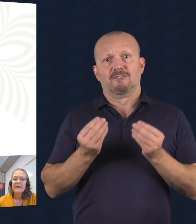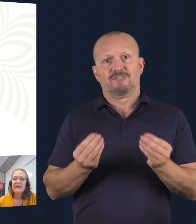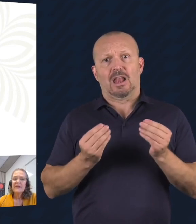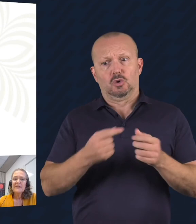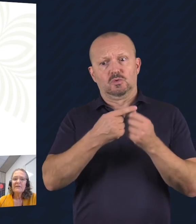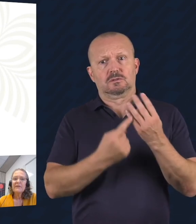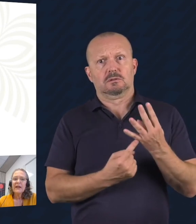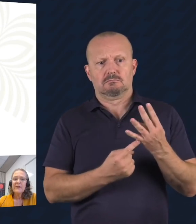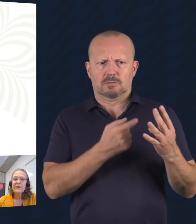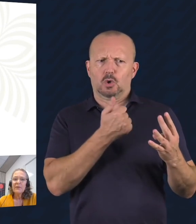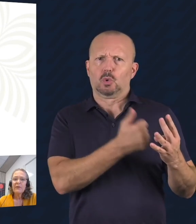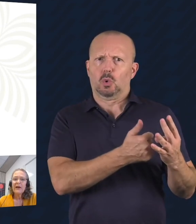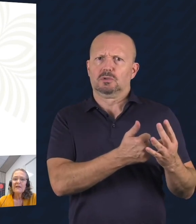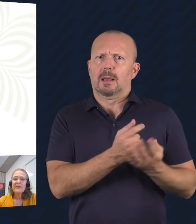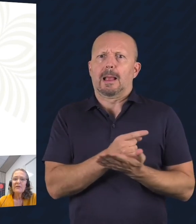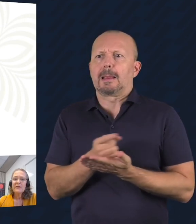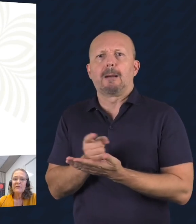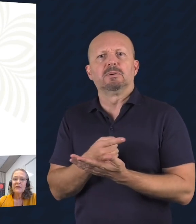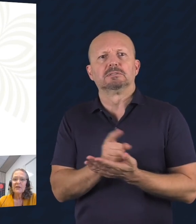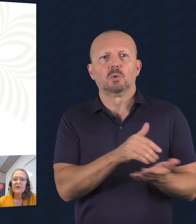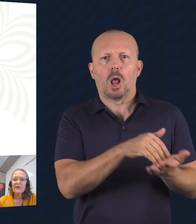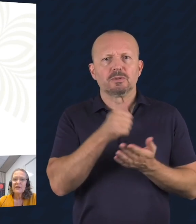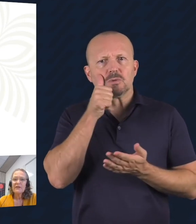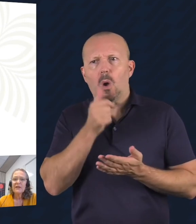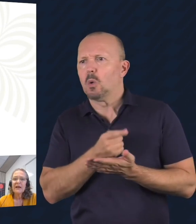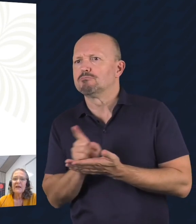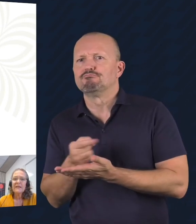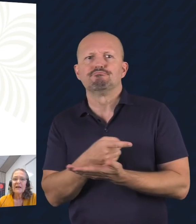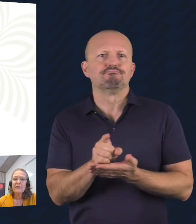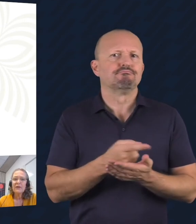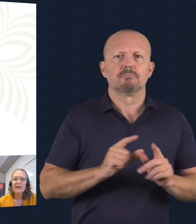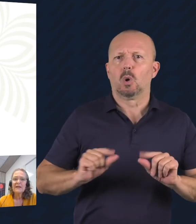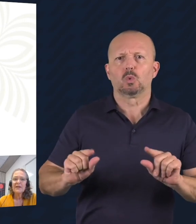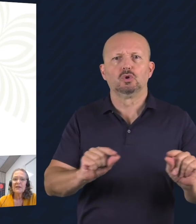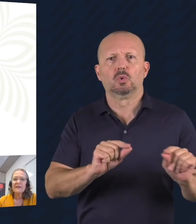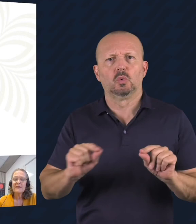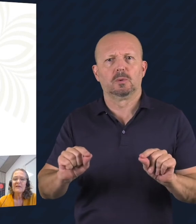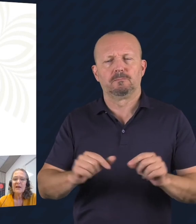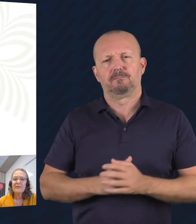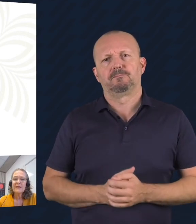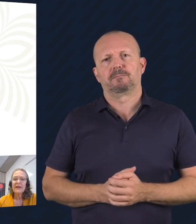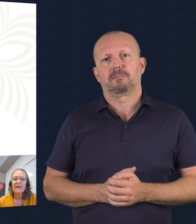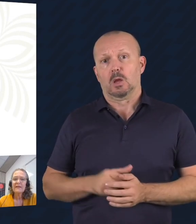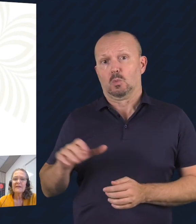The NDF values provide a useful touchstone to guide our organisations in times like this.